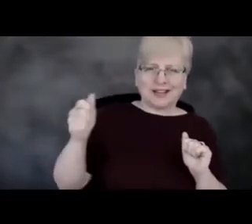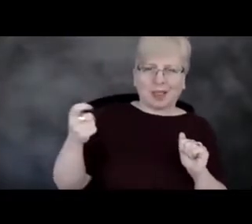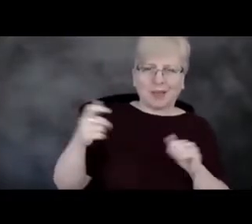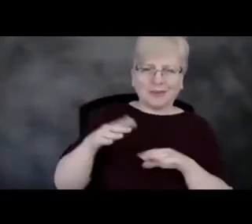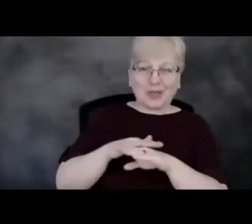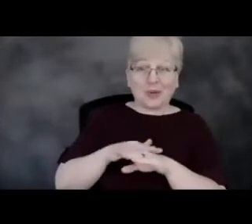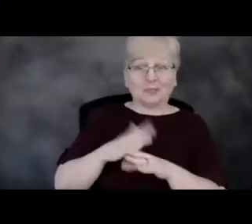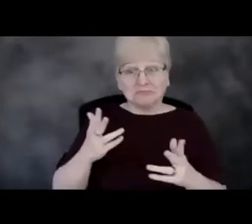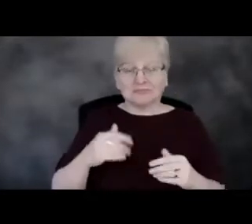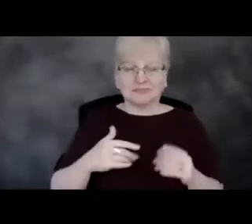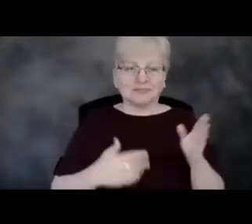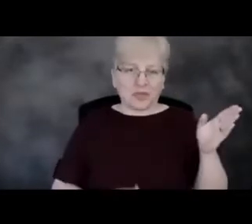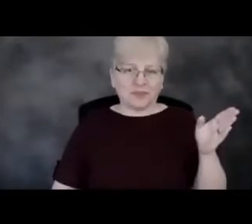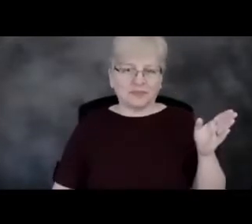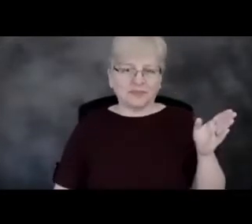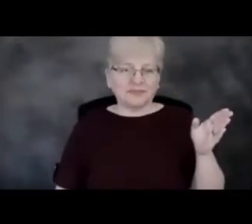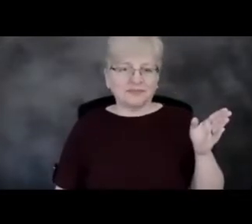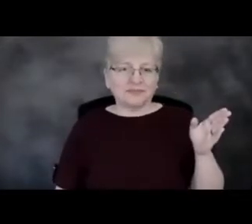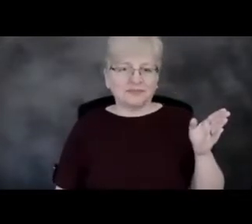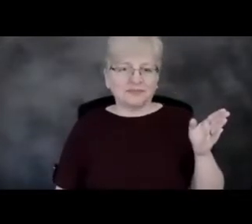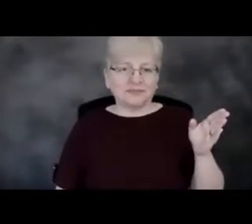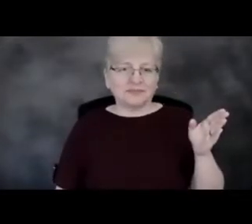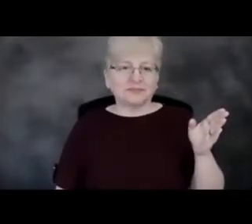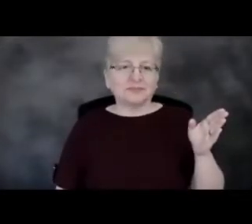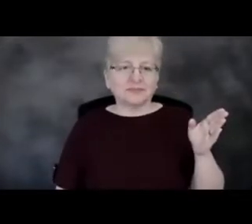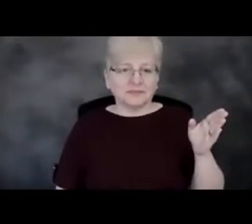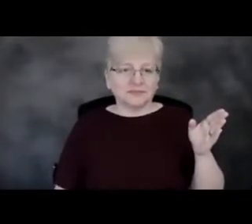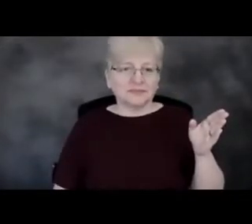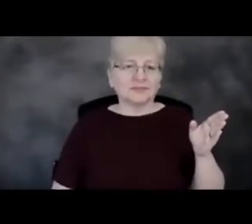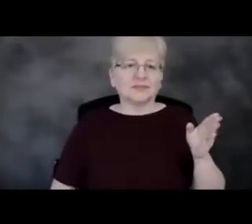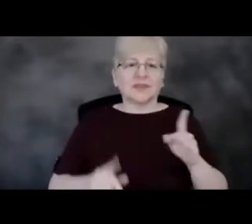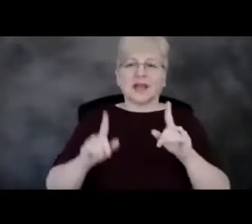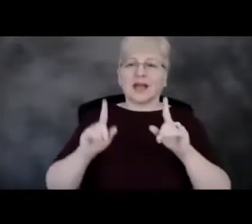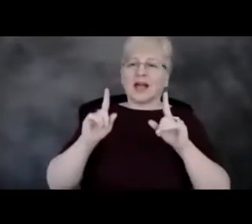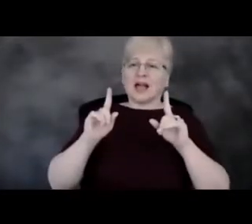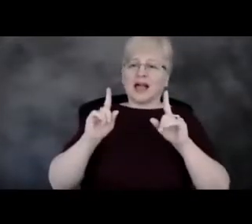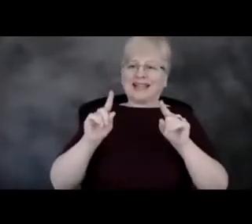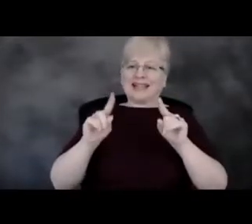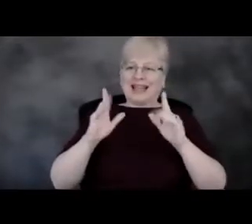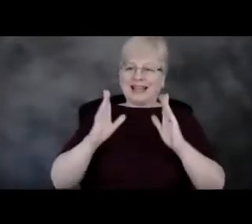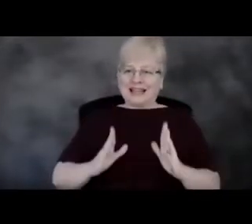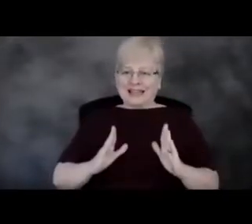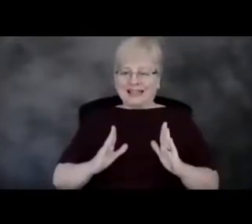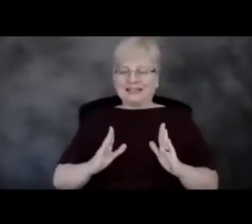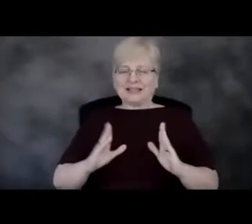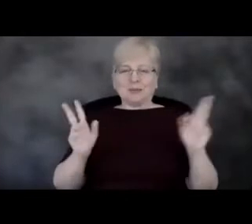16:55:07 Your attendees, your visitors, your users can explore